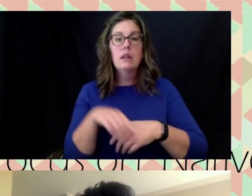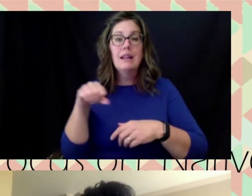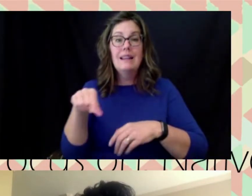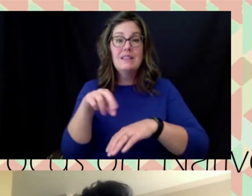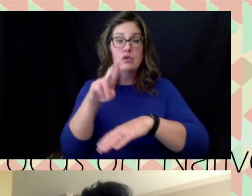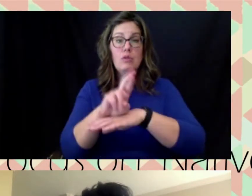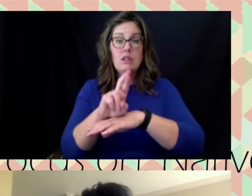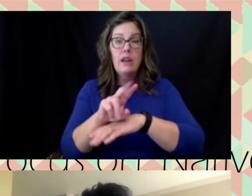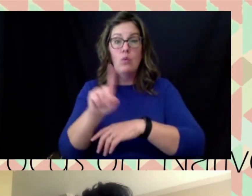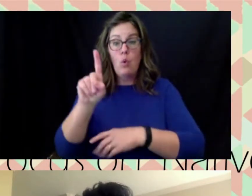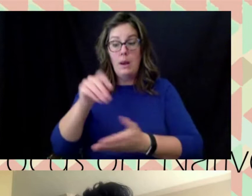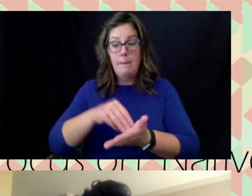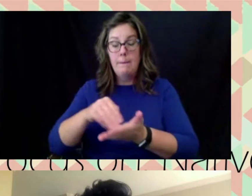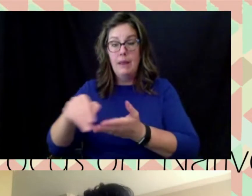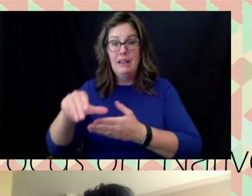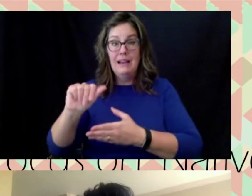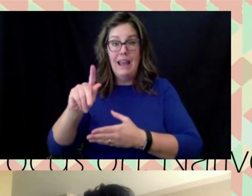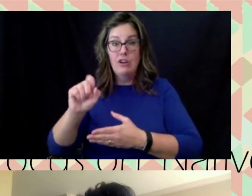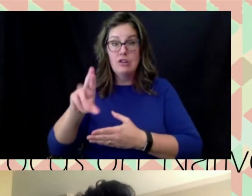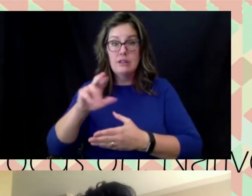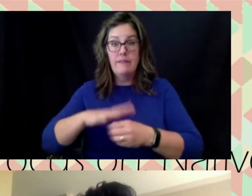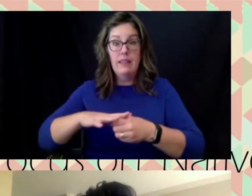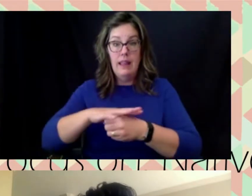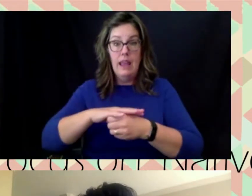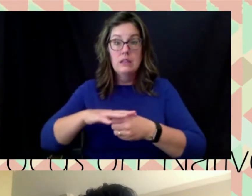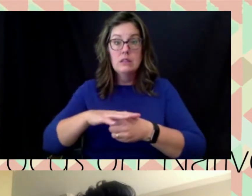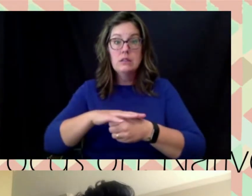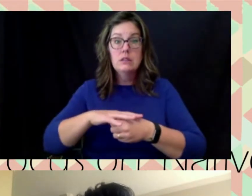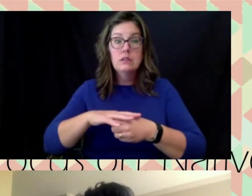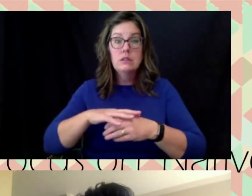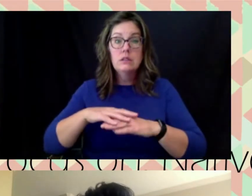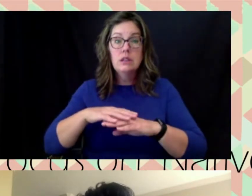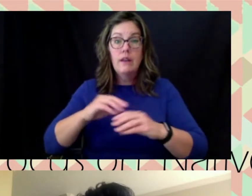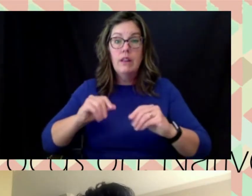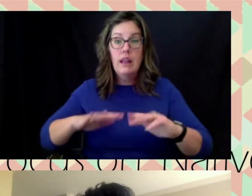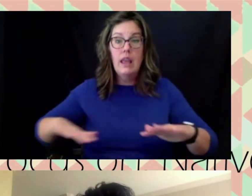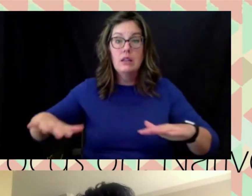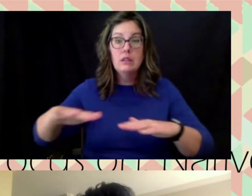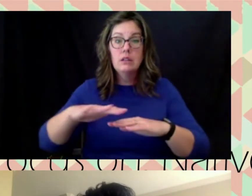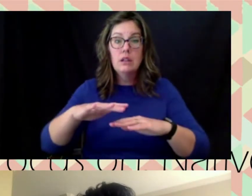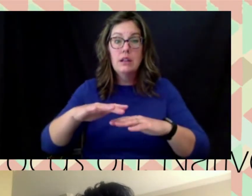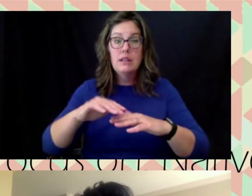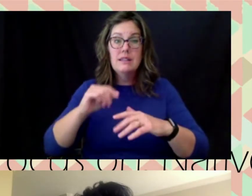of land it's one of the larger land-based tribes in the great plains area and within north dakota